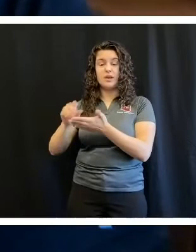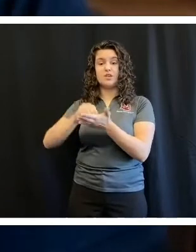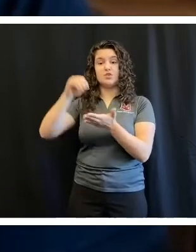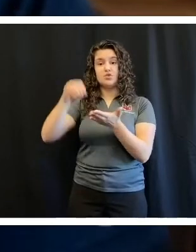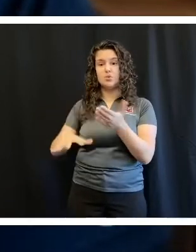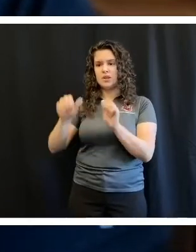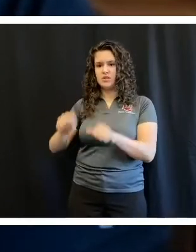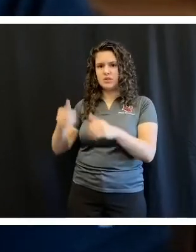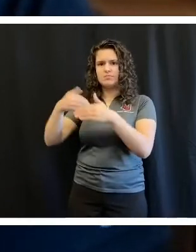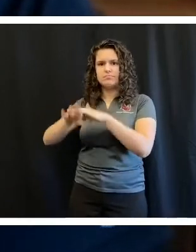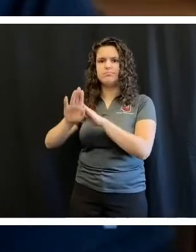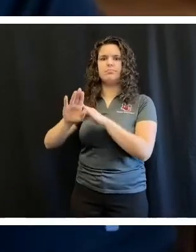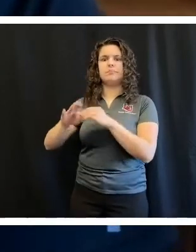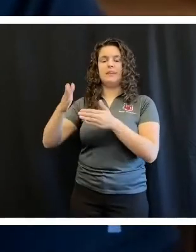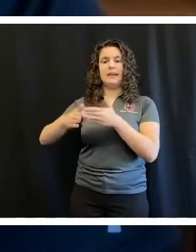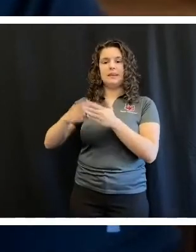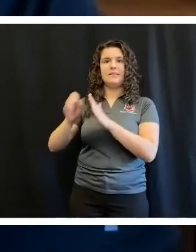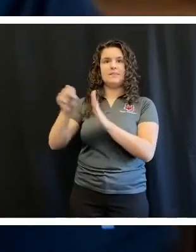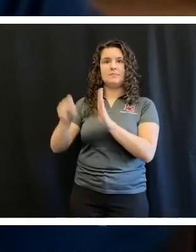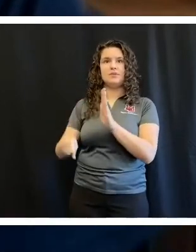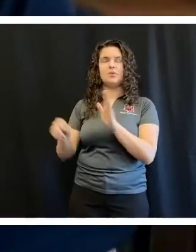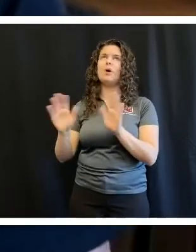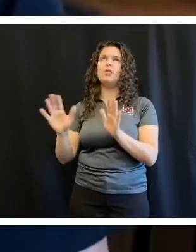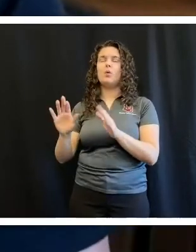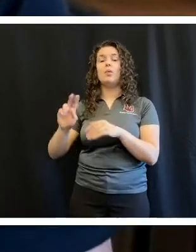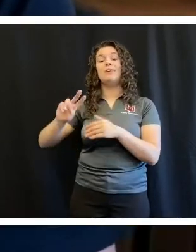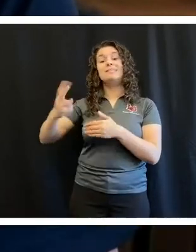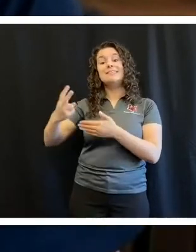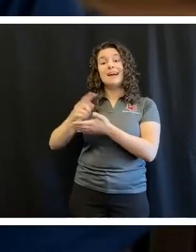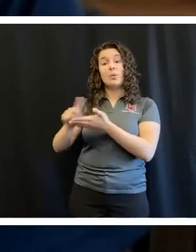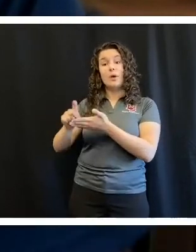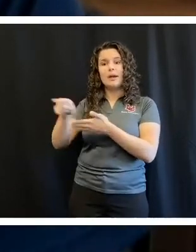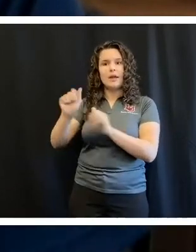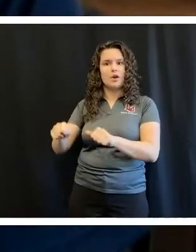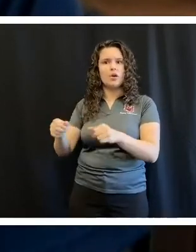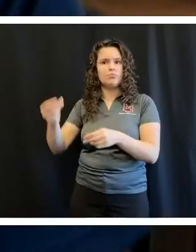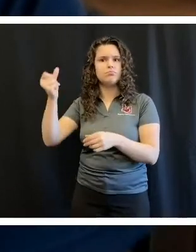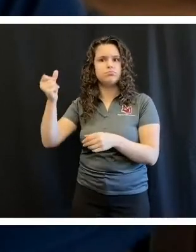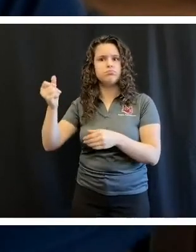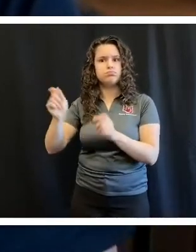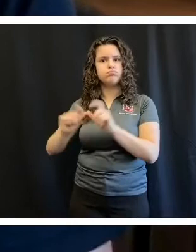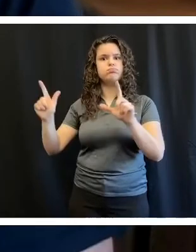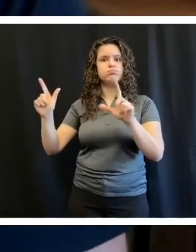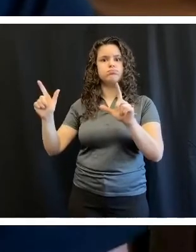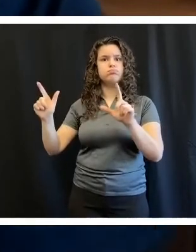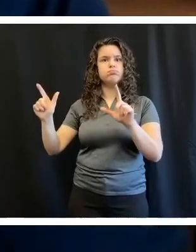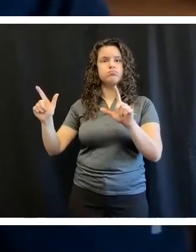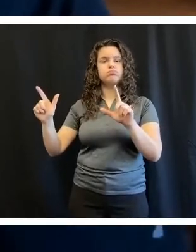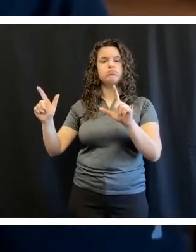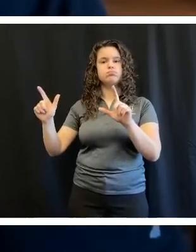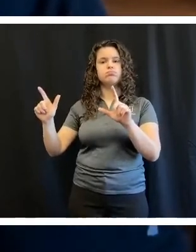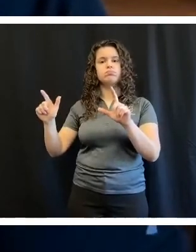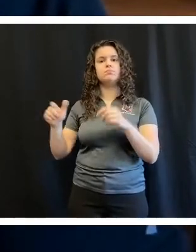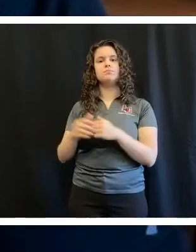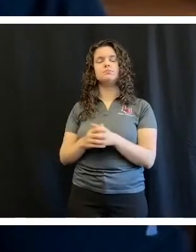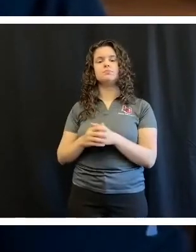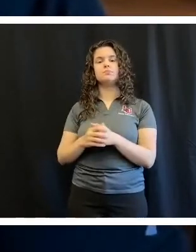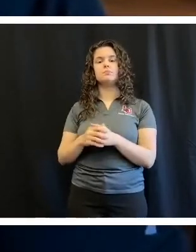By the end of the, not the end of the semester, by the end of the second week. I mean, that was pretty amazing. They didn't have to just get the LMS up either.